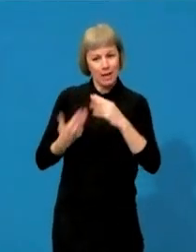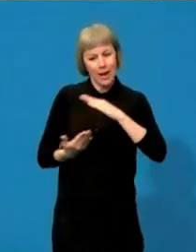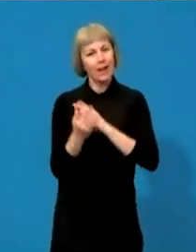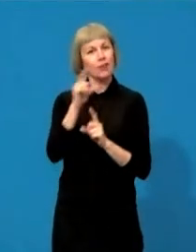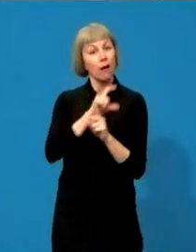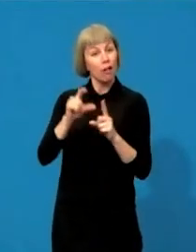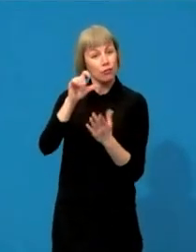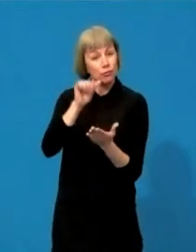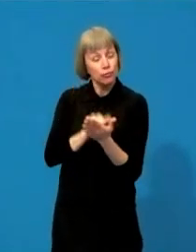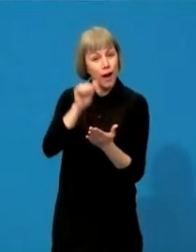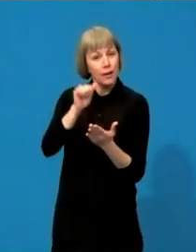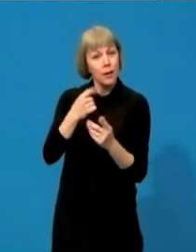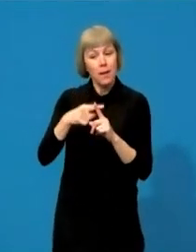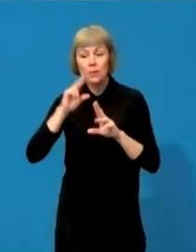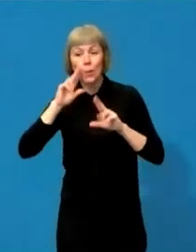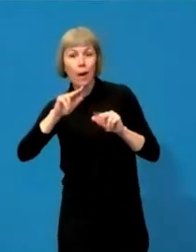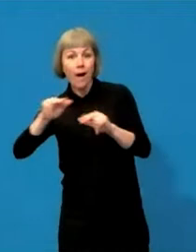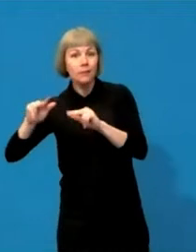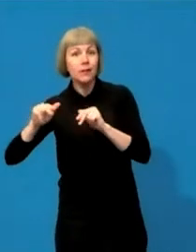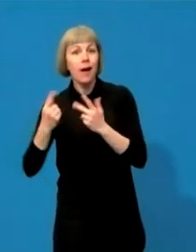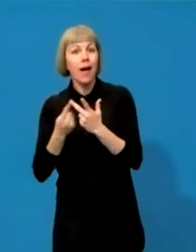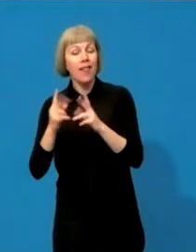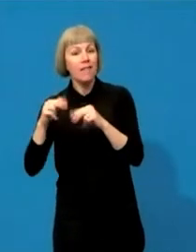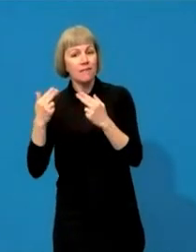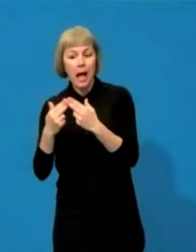and that includes other family members who might have a disability?